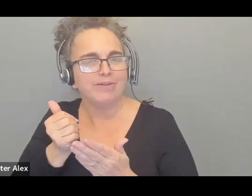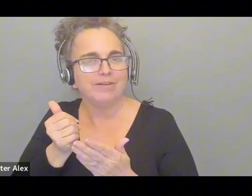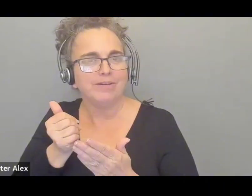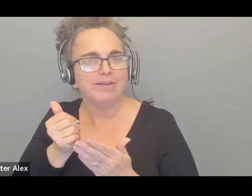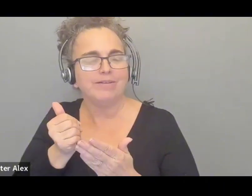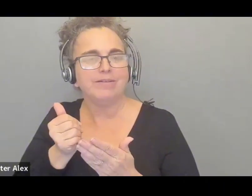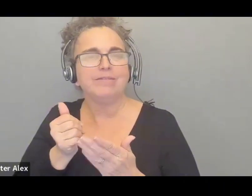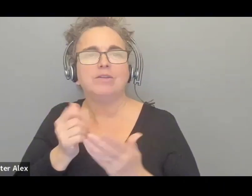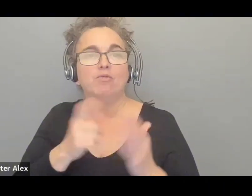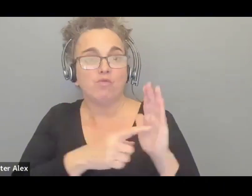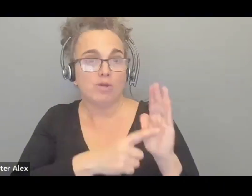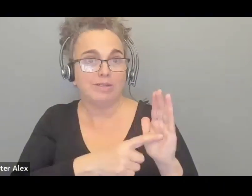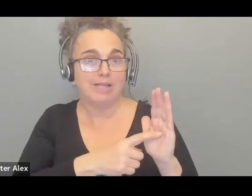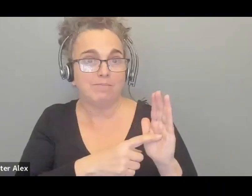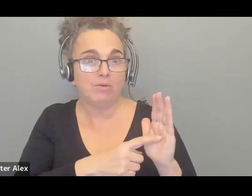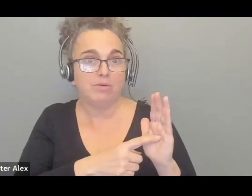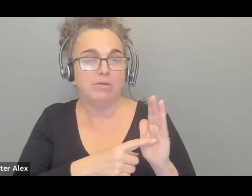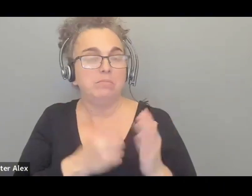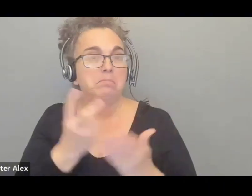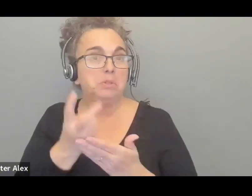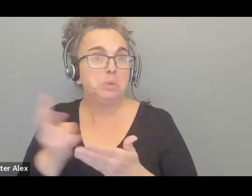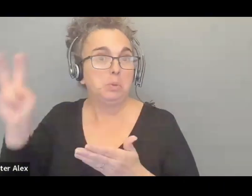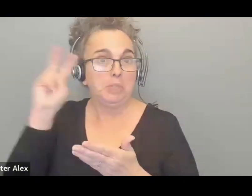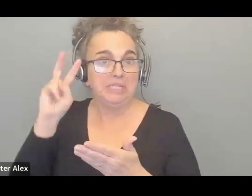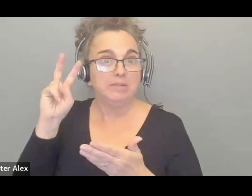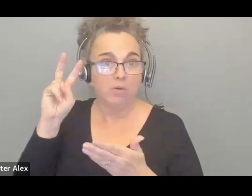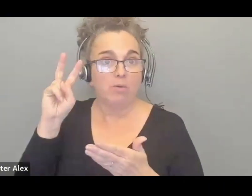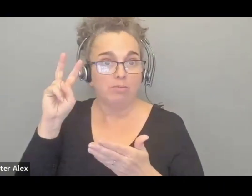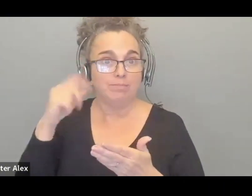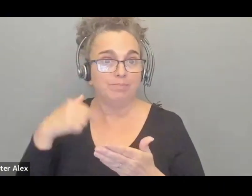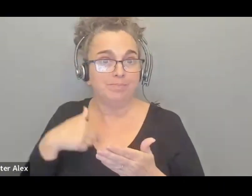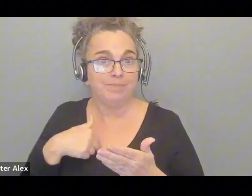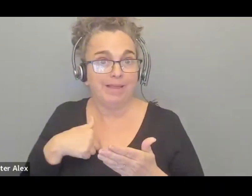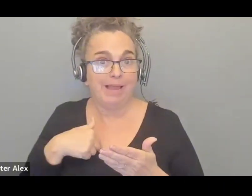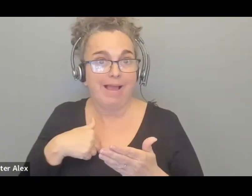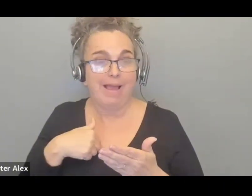Example, just like two weeks back I was like trying